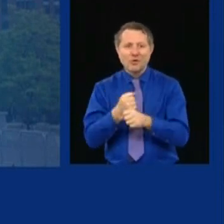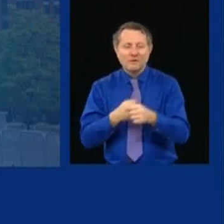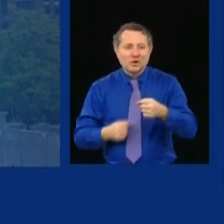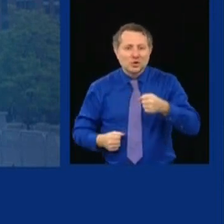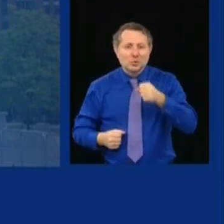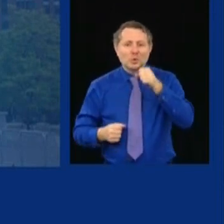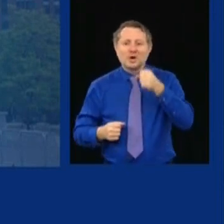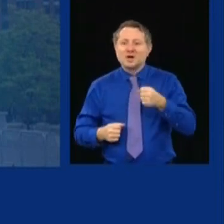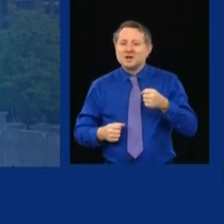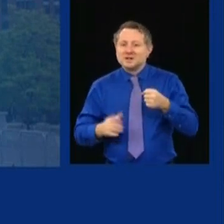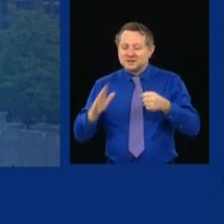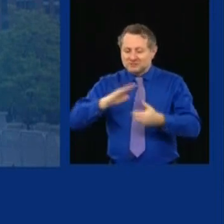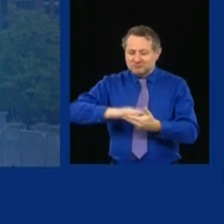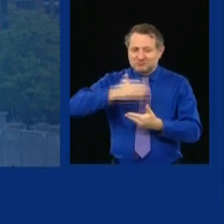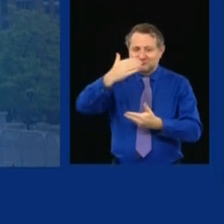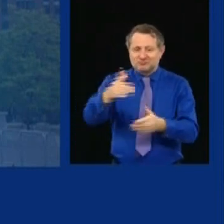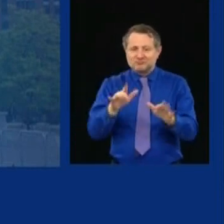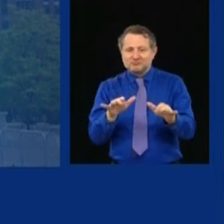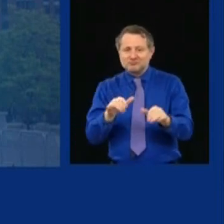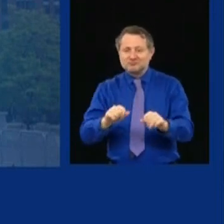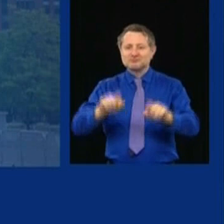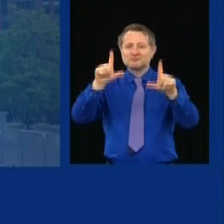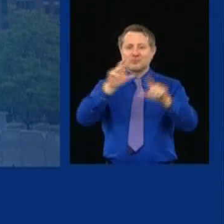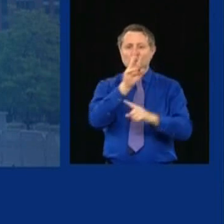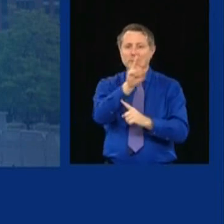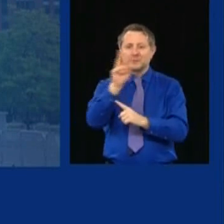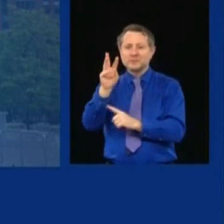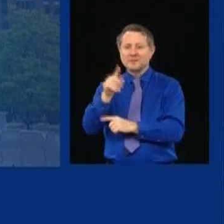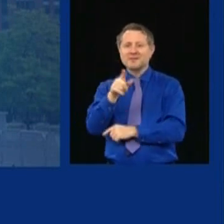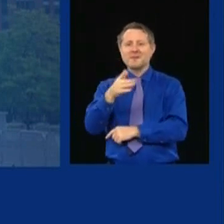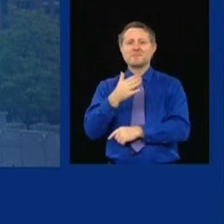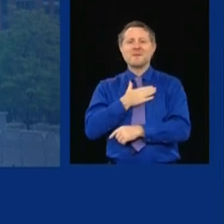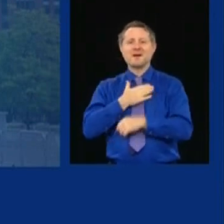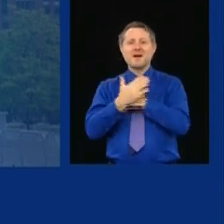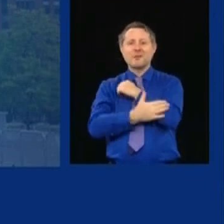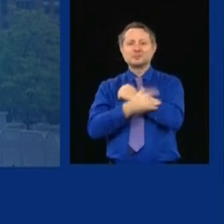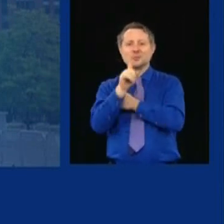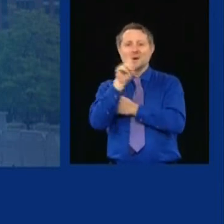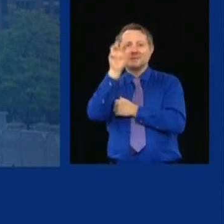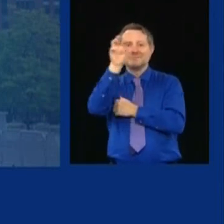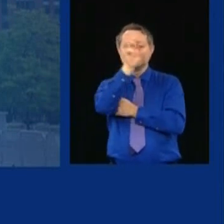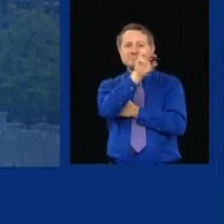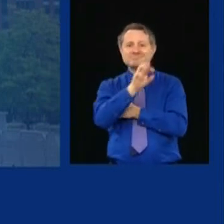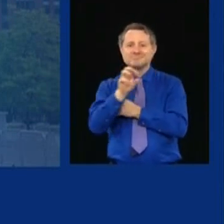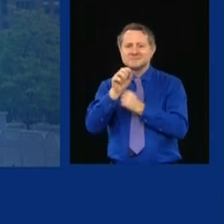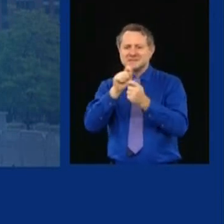THE MORNING, THEY HAVE THEIR CUP OF COFFEE AND THEY GO ONLINE TO